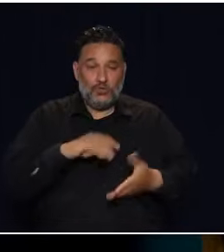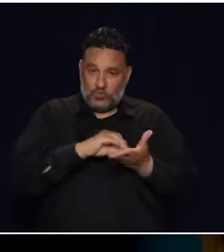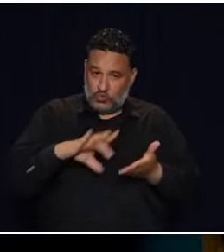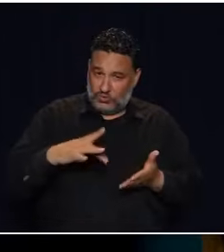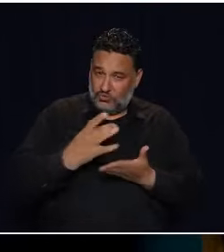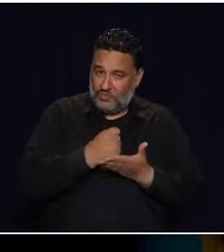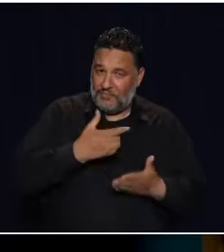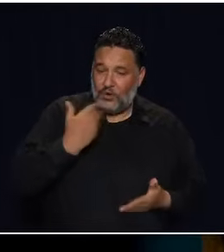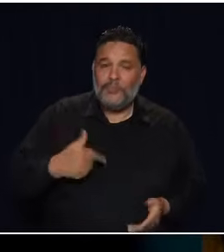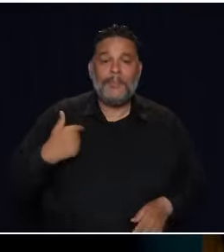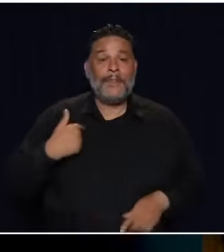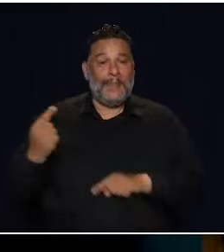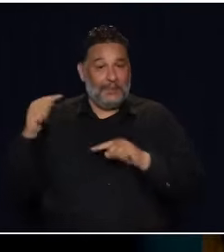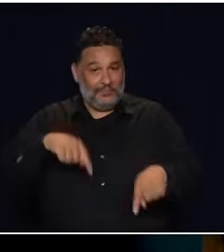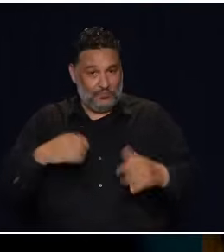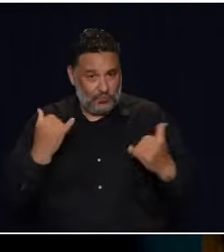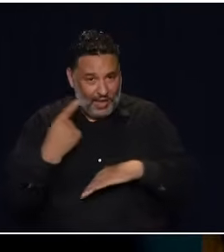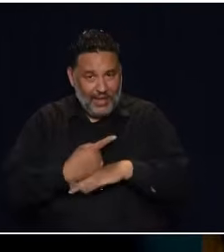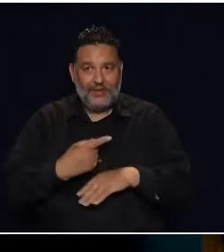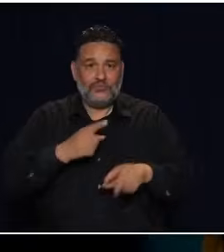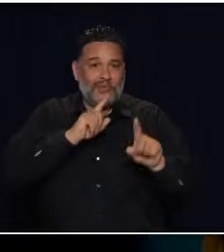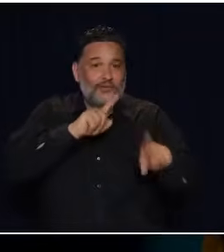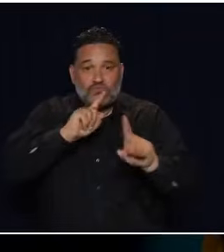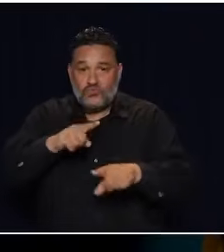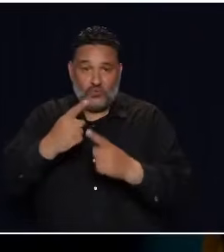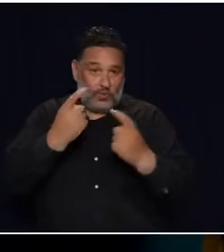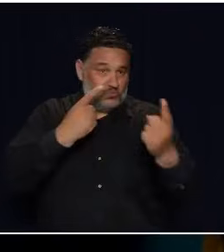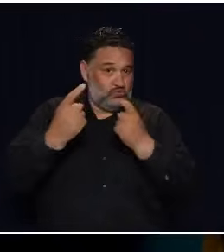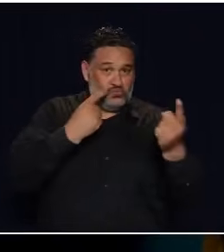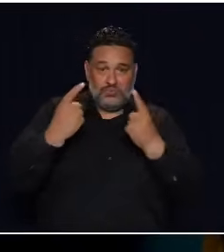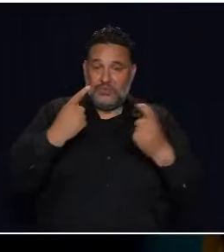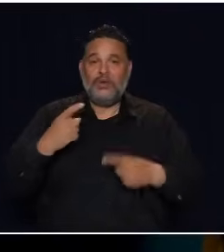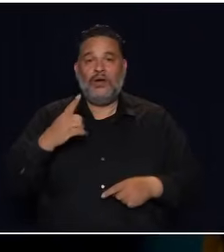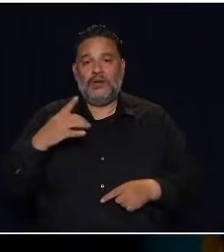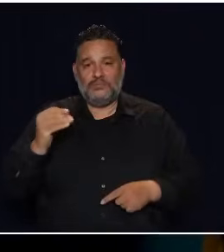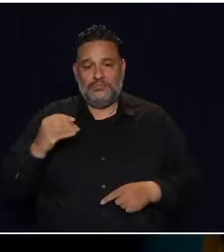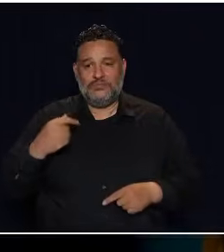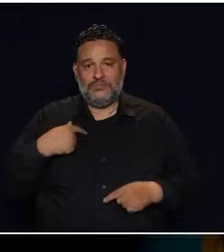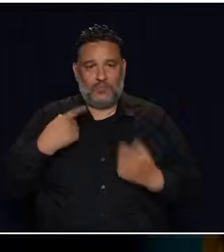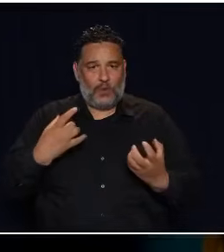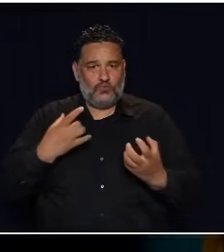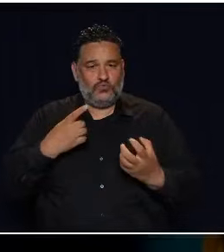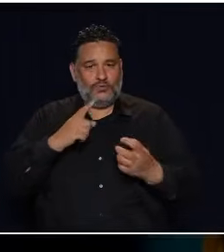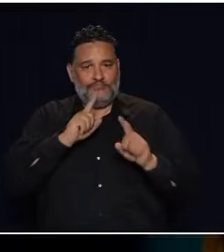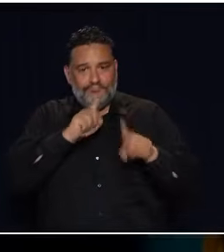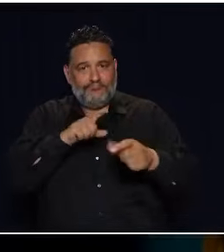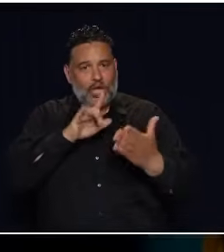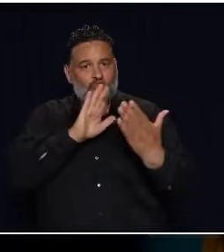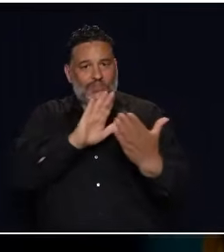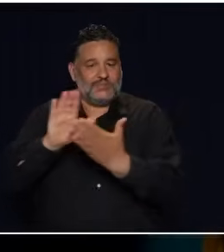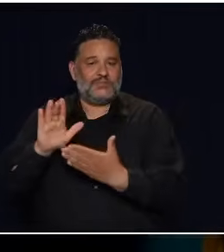DELIVERING FOODS ON THE WEEKEND. OUR EDUCATORS DESERVE BETTER.